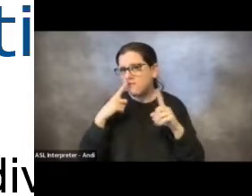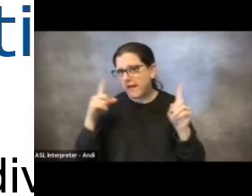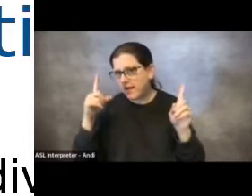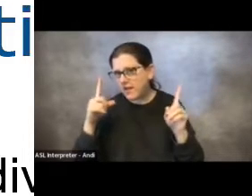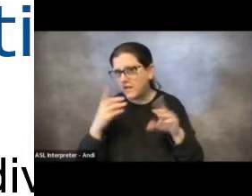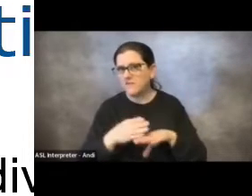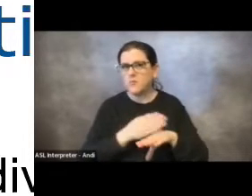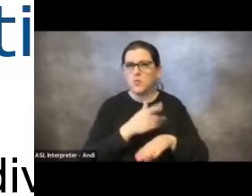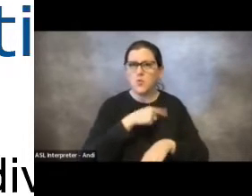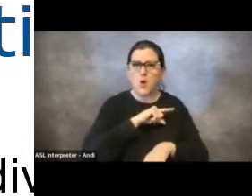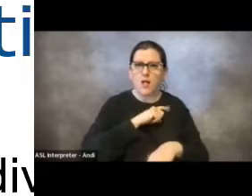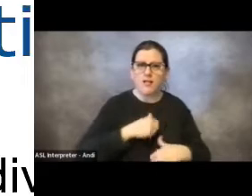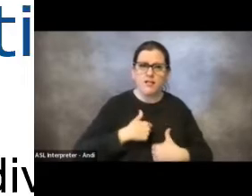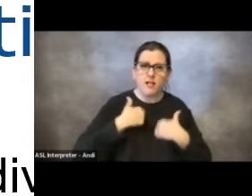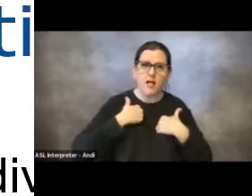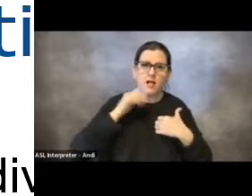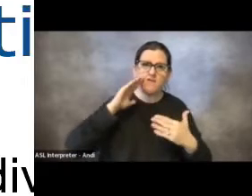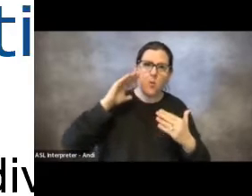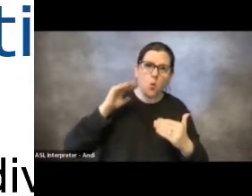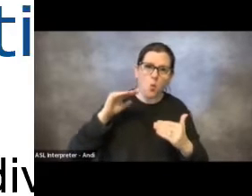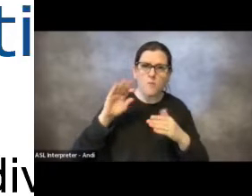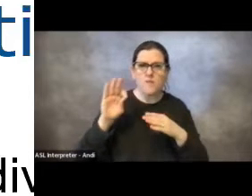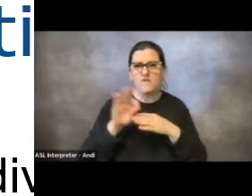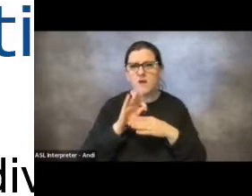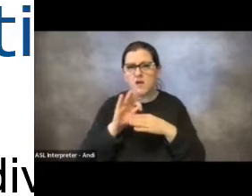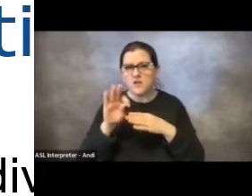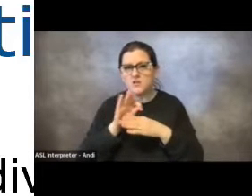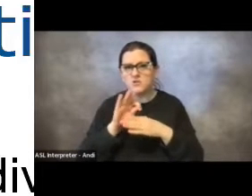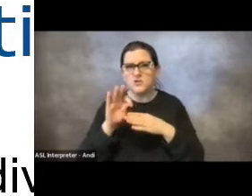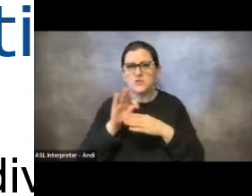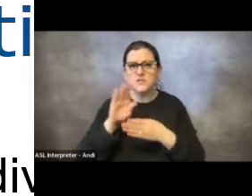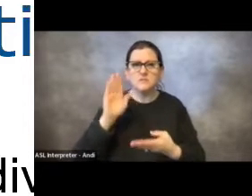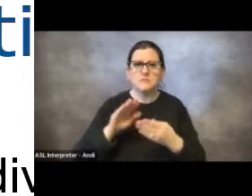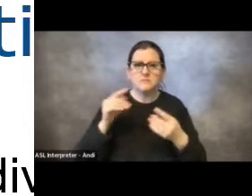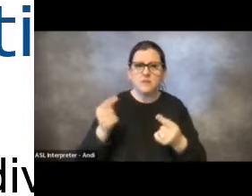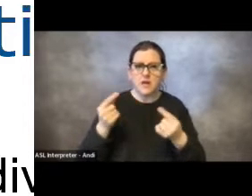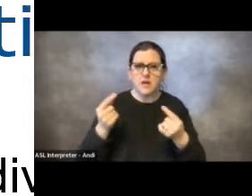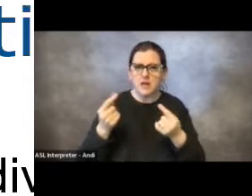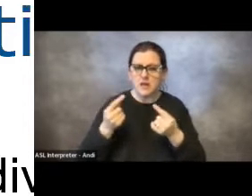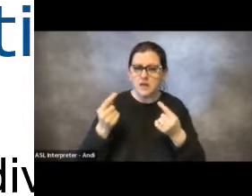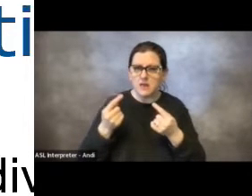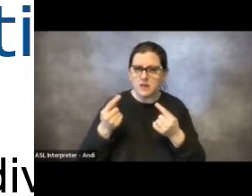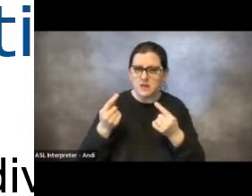life, hope, functioning, reducing pain, the aspects of